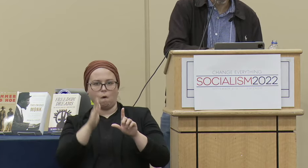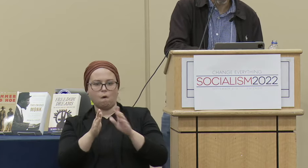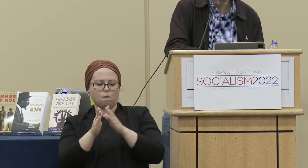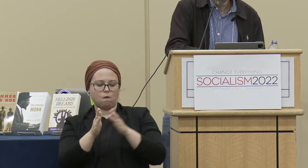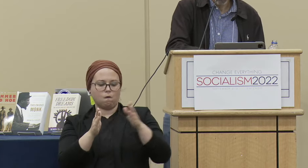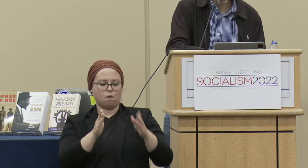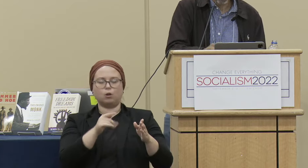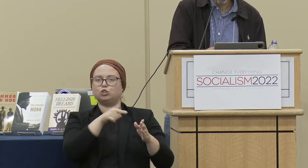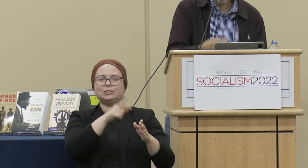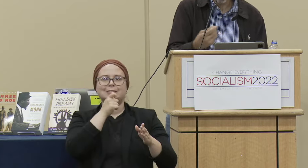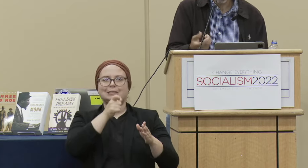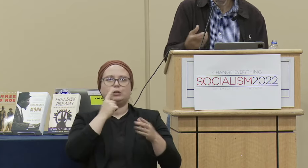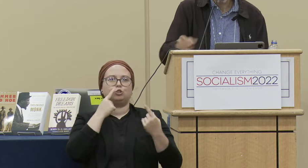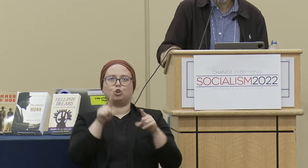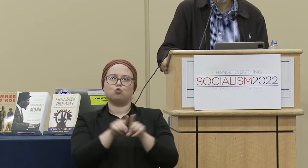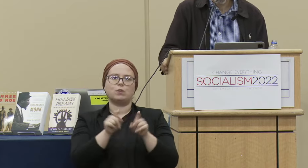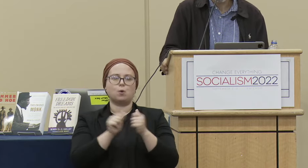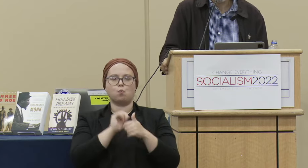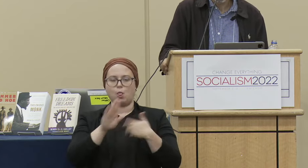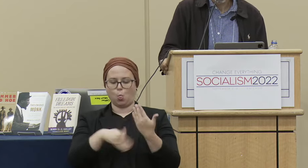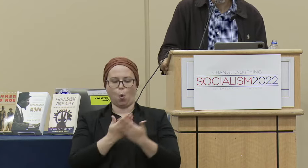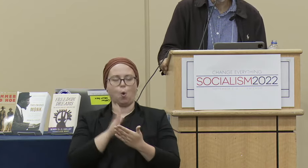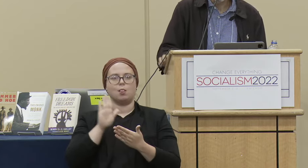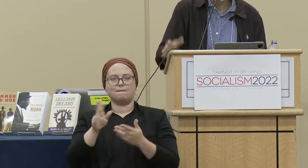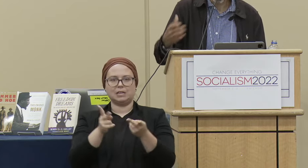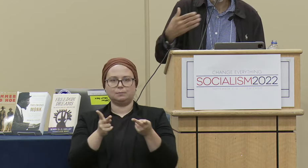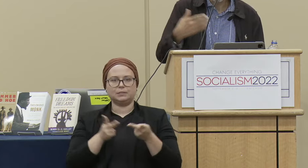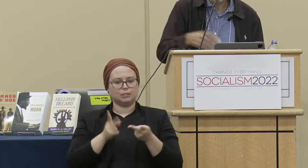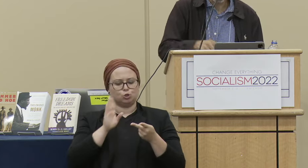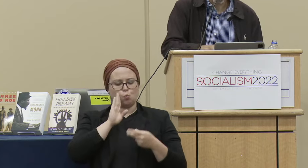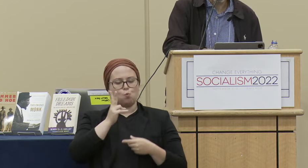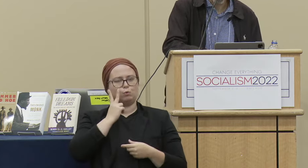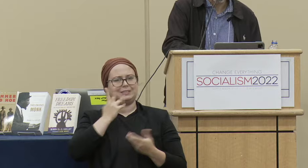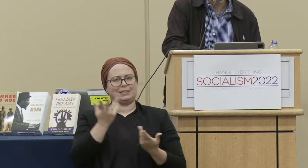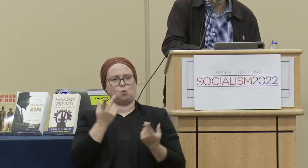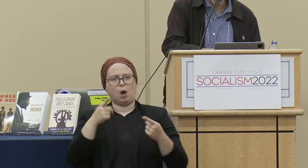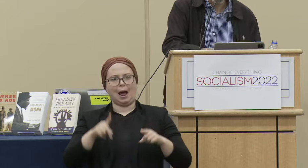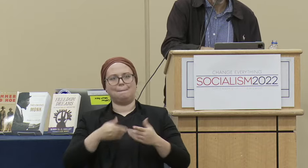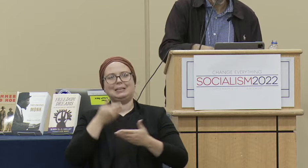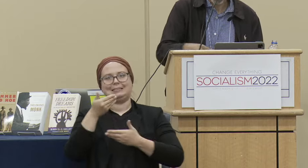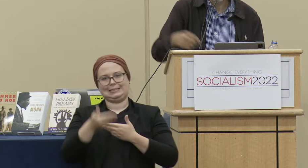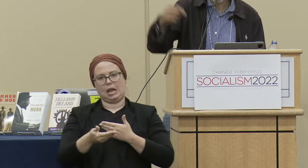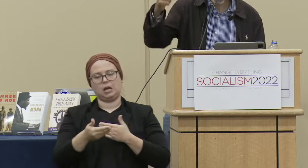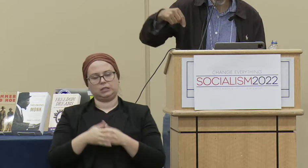Petro . She doesn't agree with those